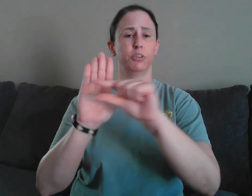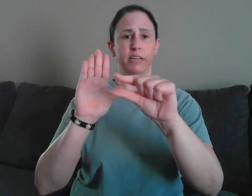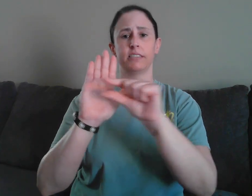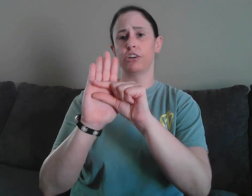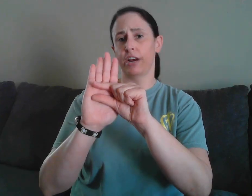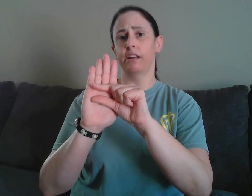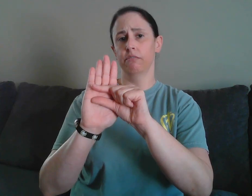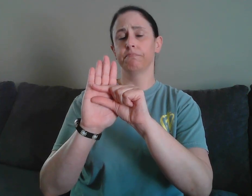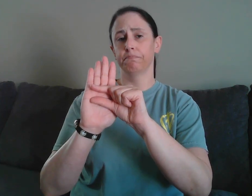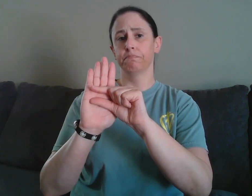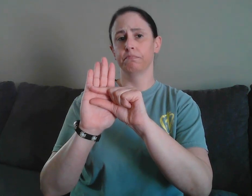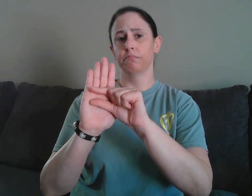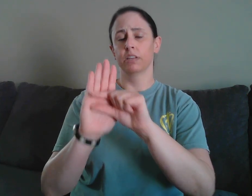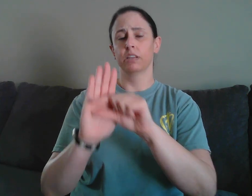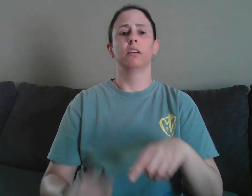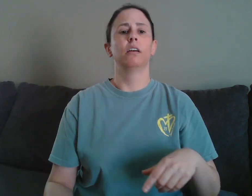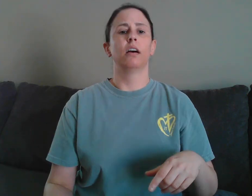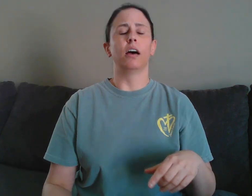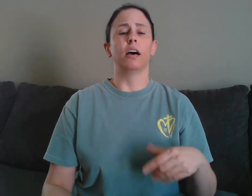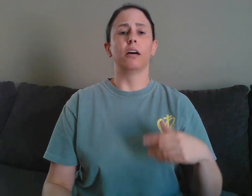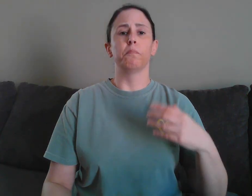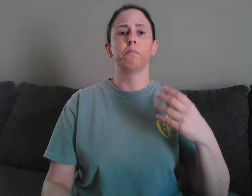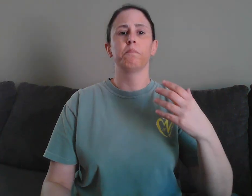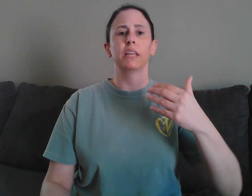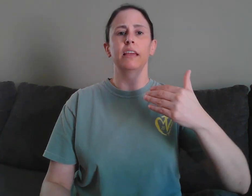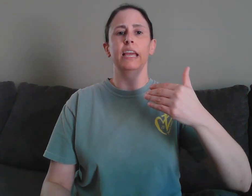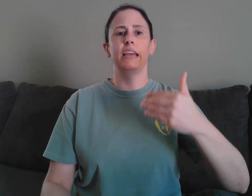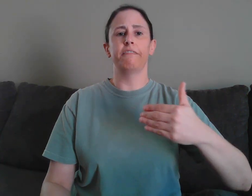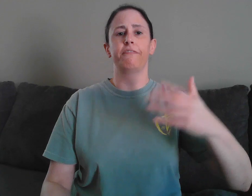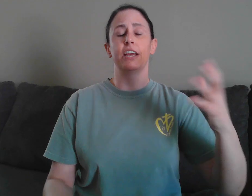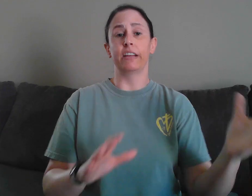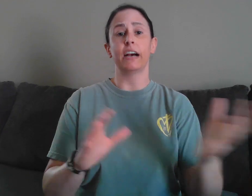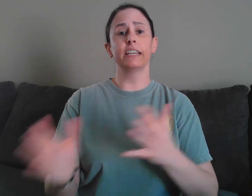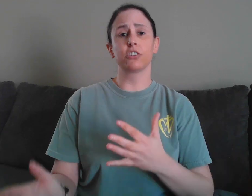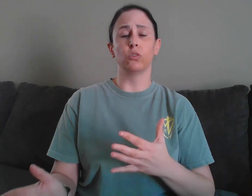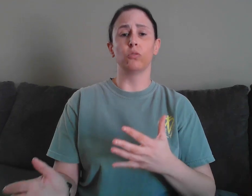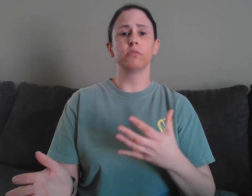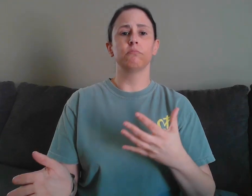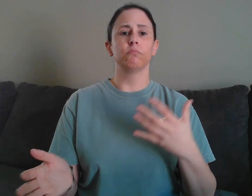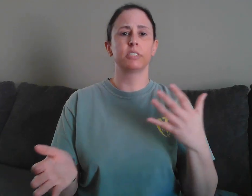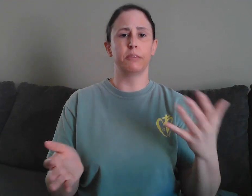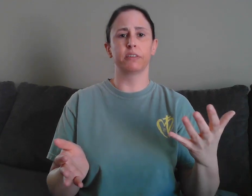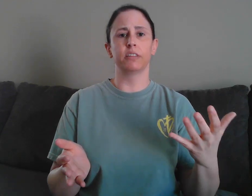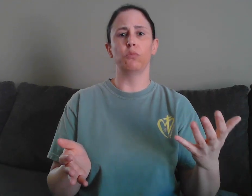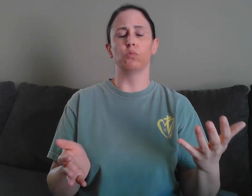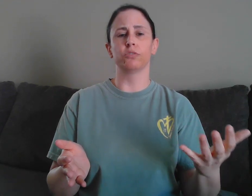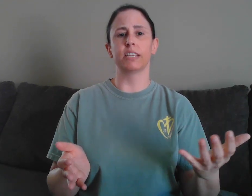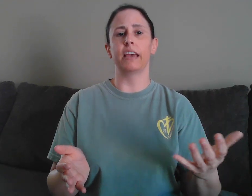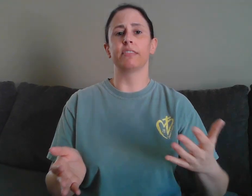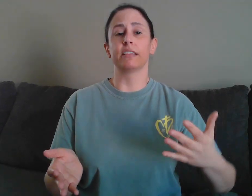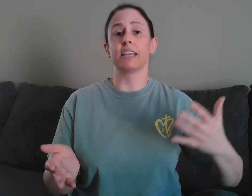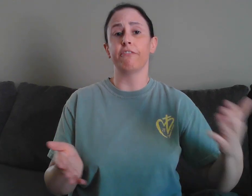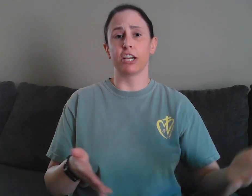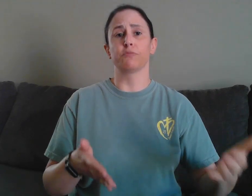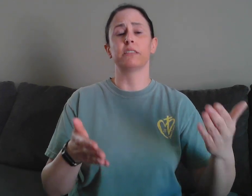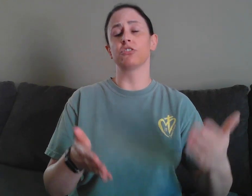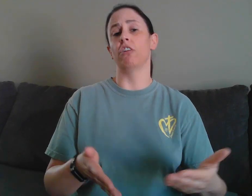you might see grade. Um, if they're in high school, typically we'll say things like freshman,